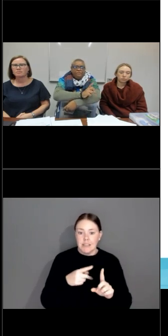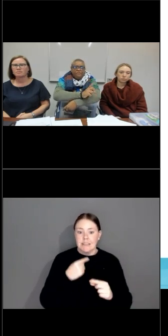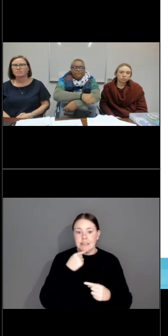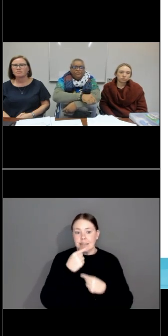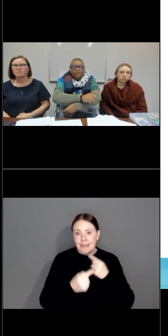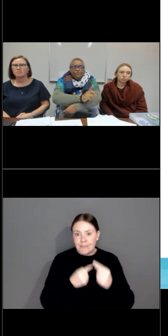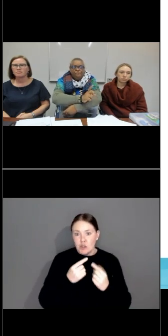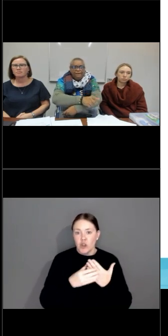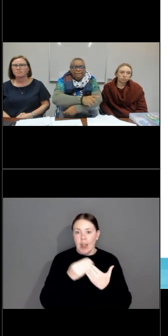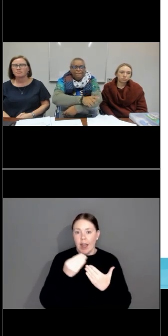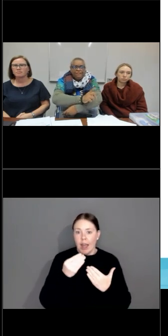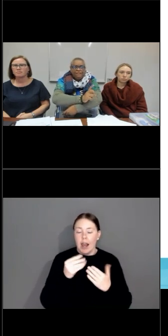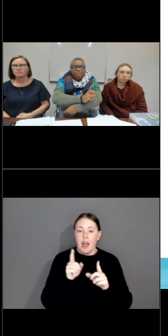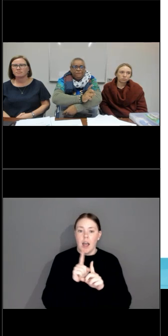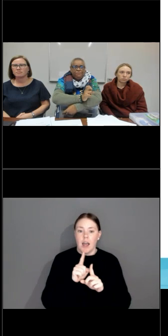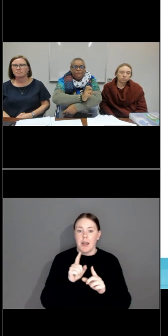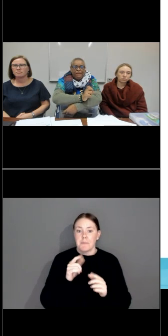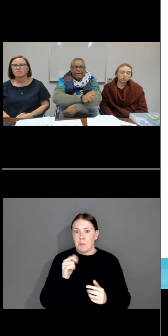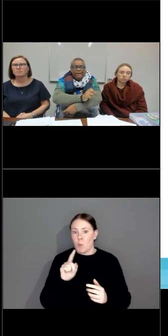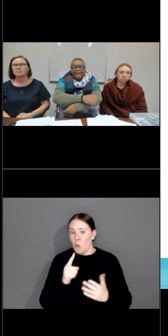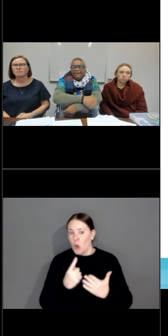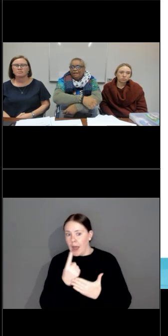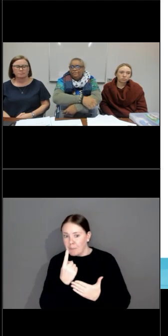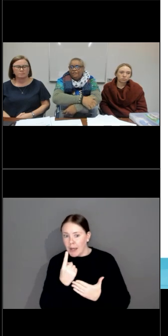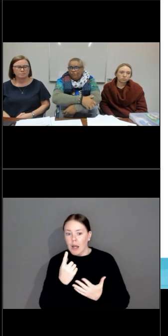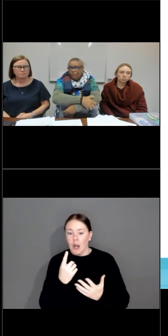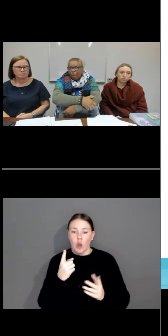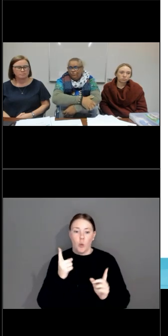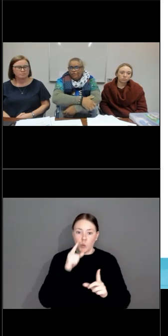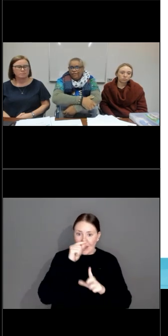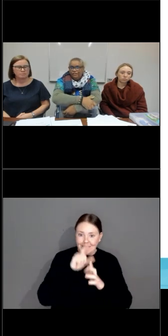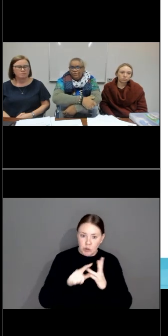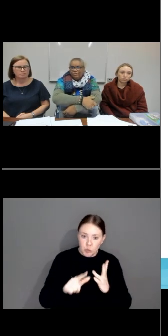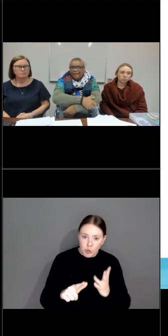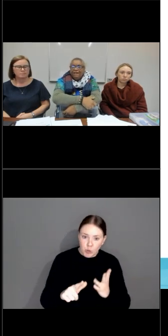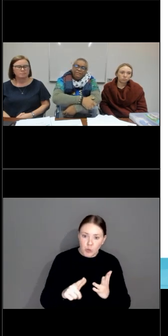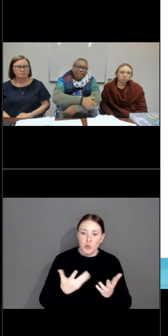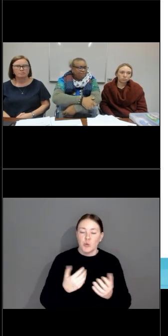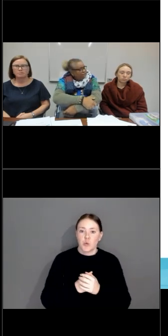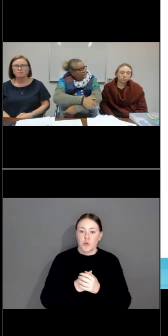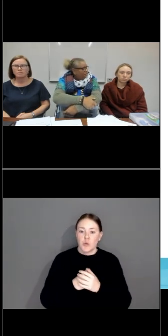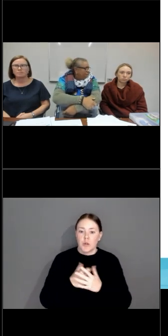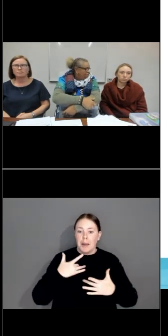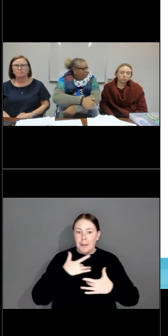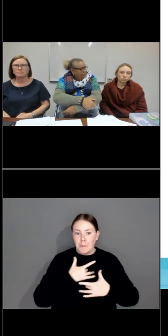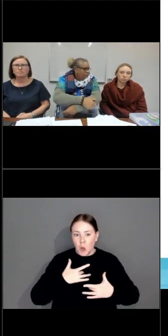things you can do place as people and and um the emotional the emotion healthy no what's it called